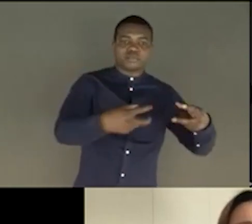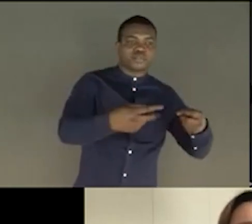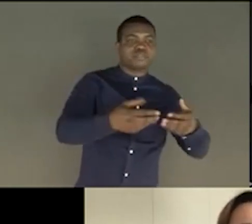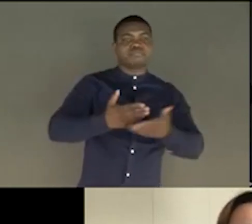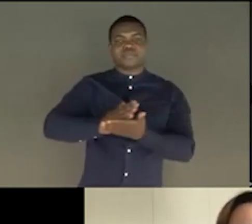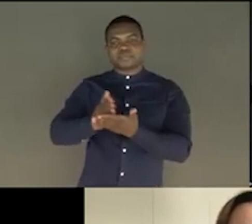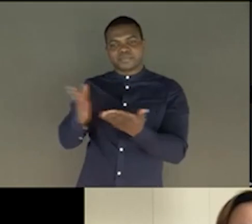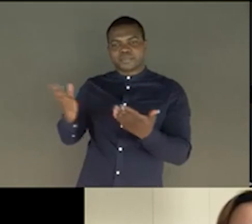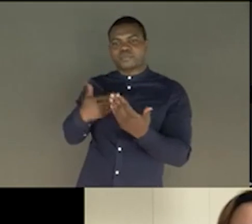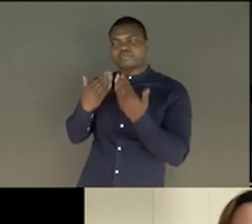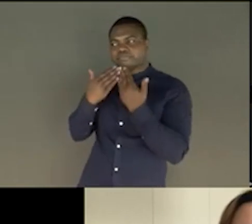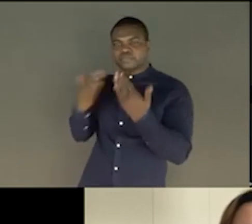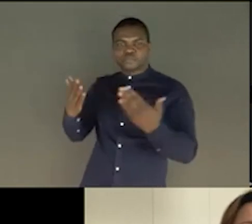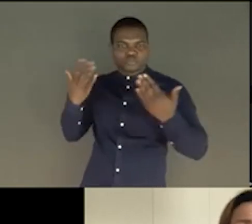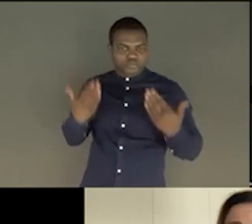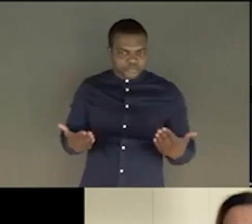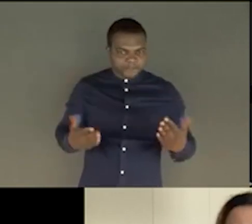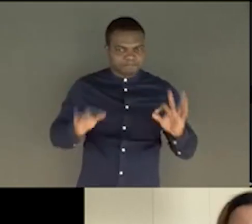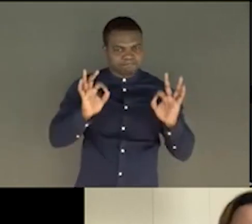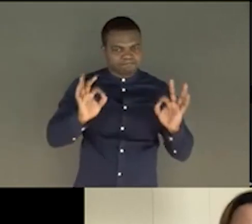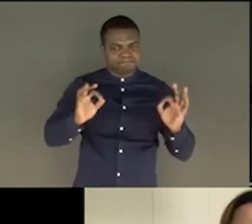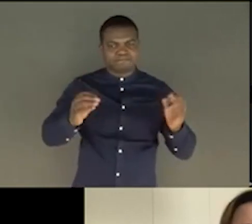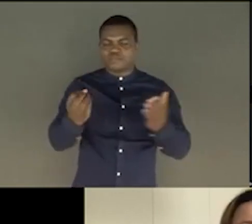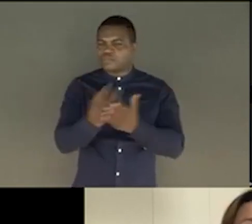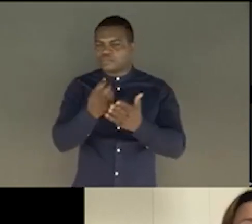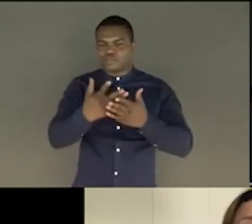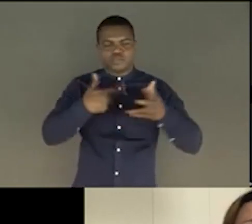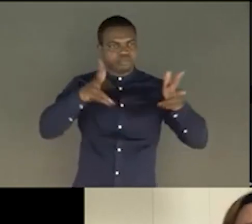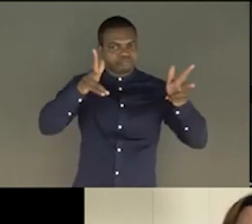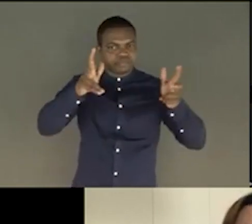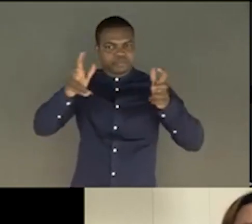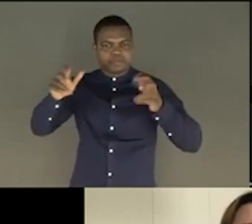Do not hesitate to reach out if you have any questions or thoughts or ideas projects.